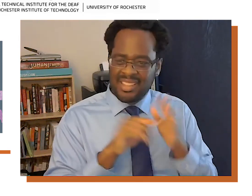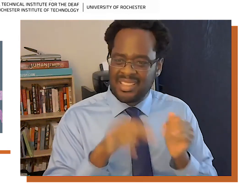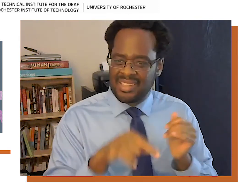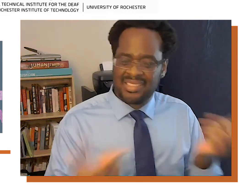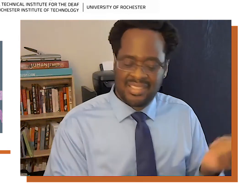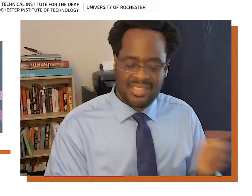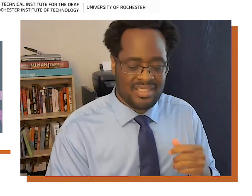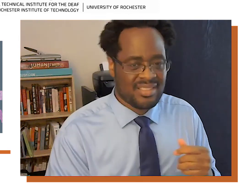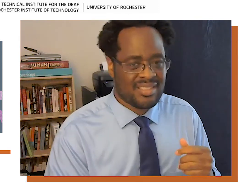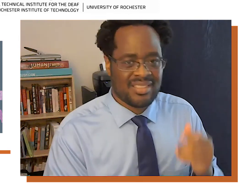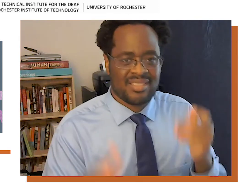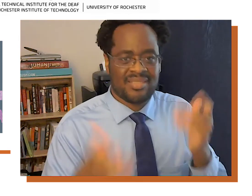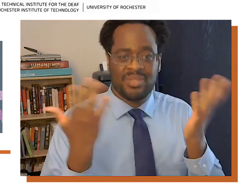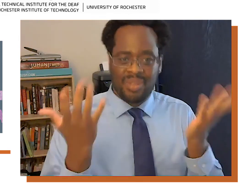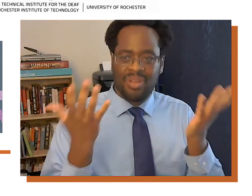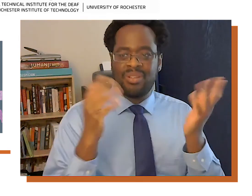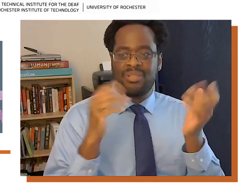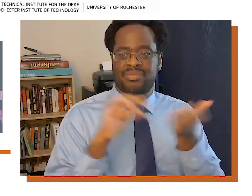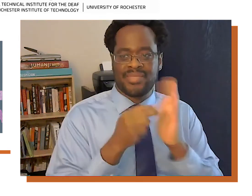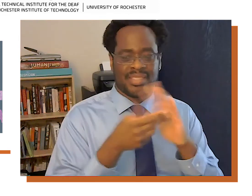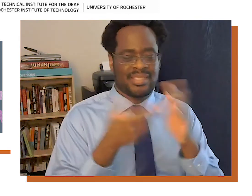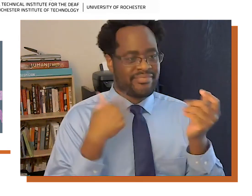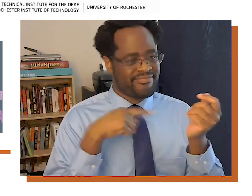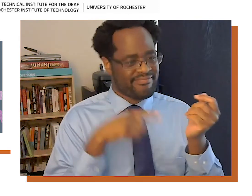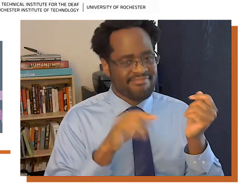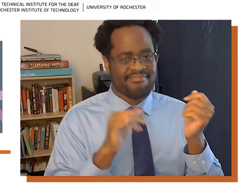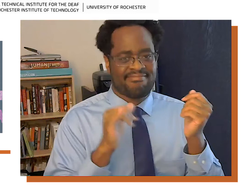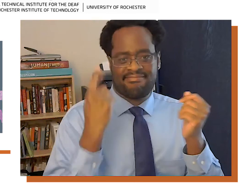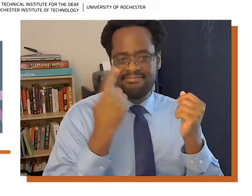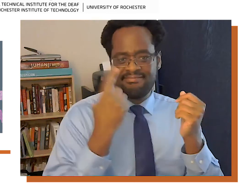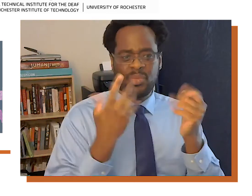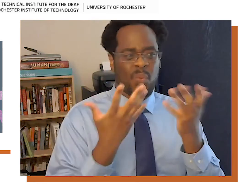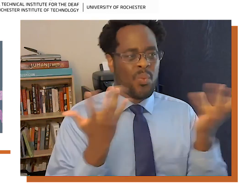I would be seen as Deaf? Seriously? Is that all I had to do?